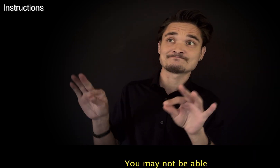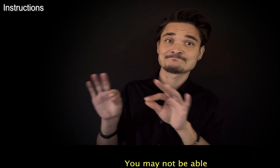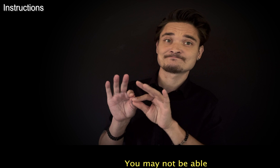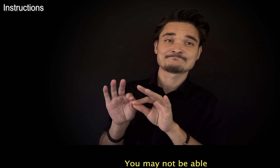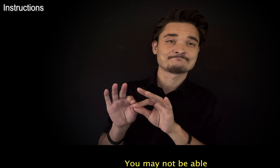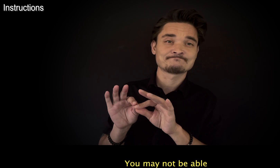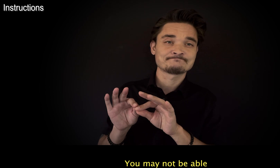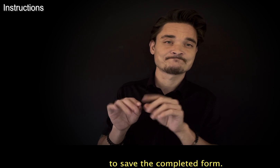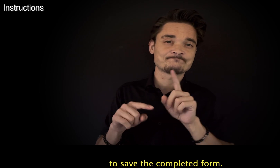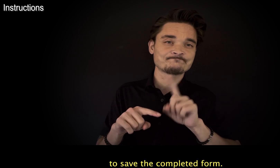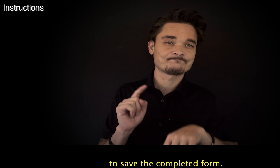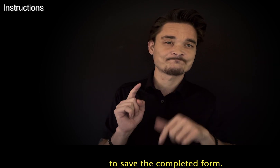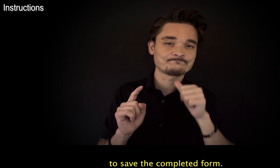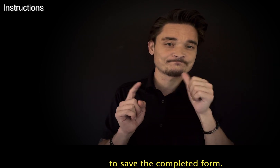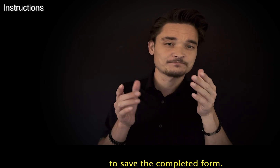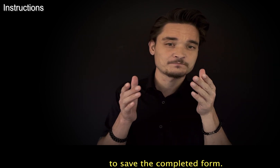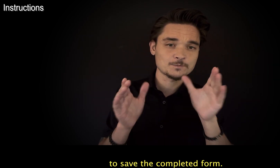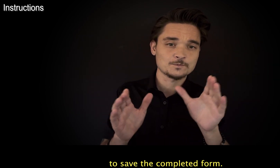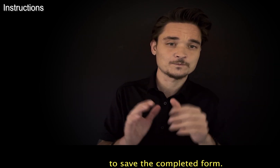You may not be able to save the completed form.